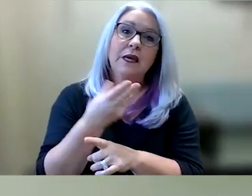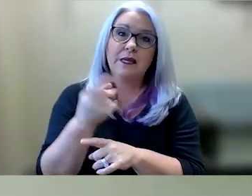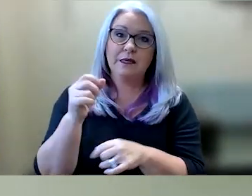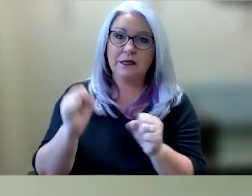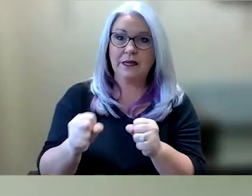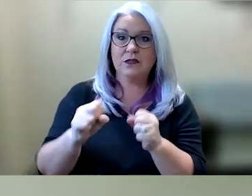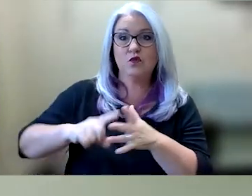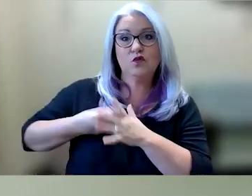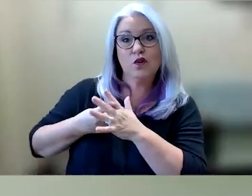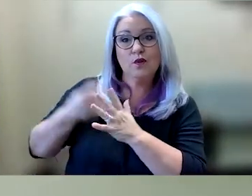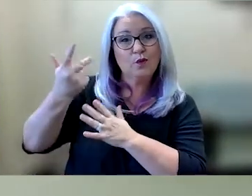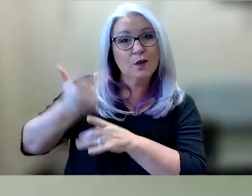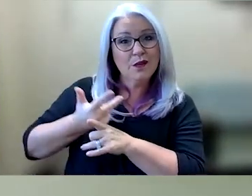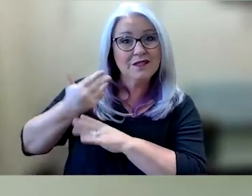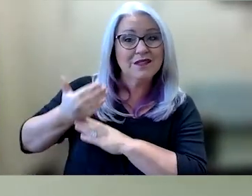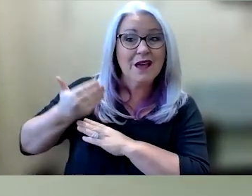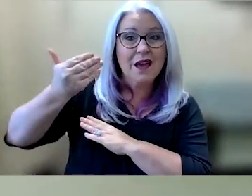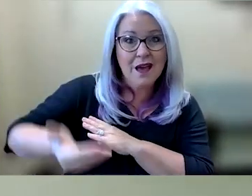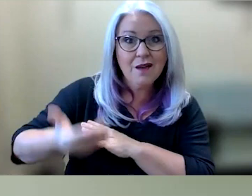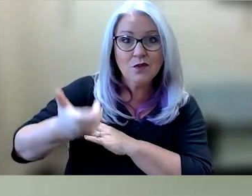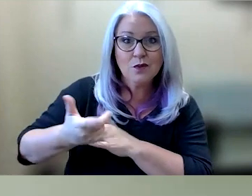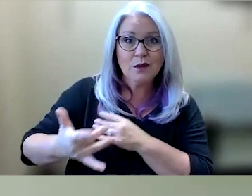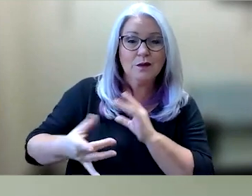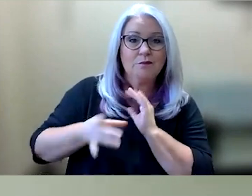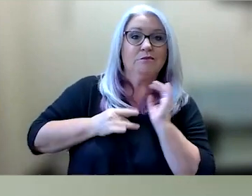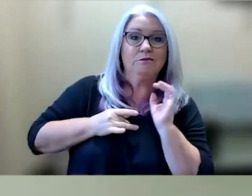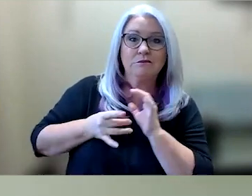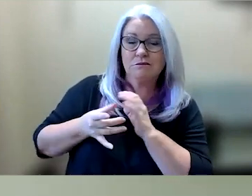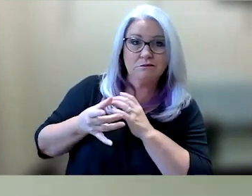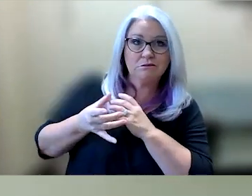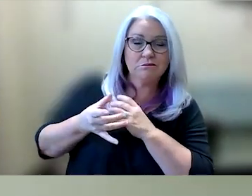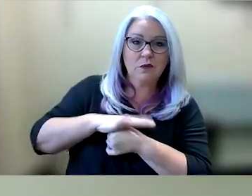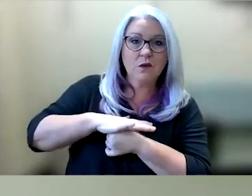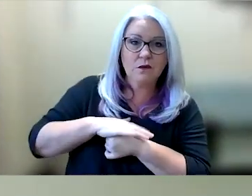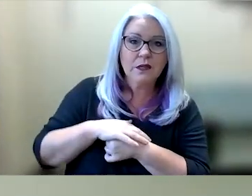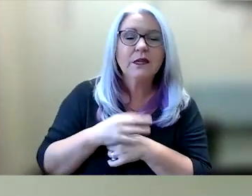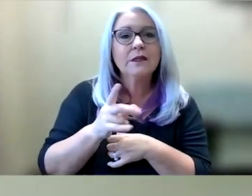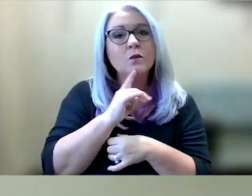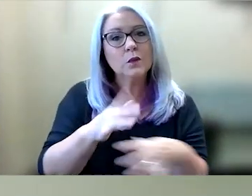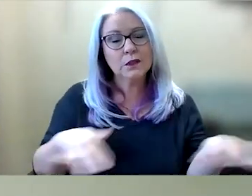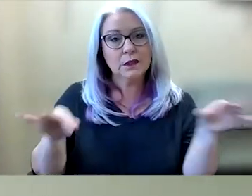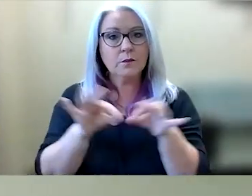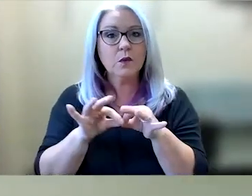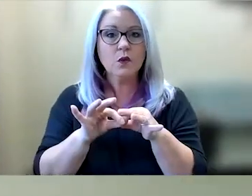infection. So it's kind of confusing. But it's an important definition because often what we see with long